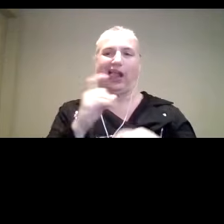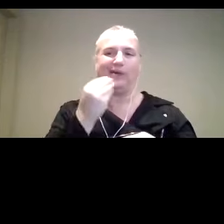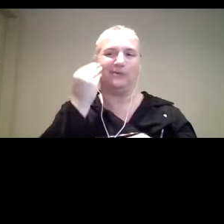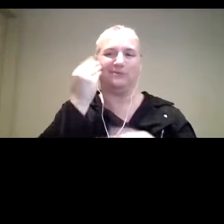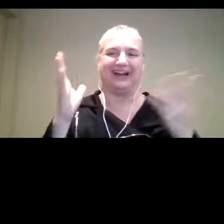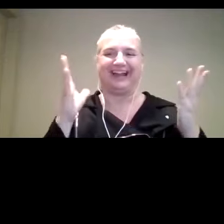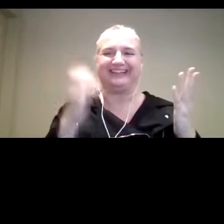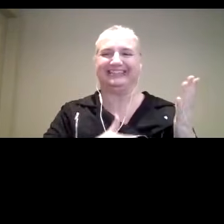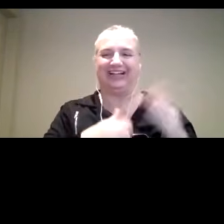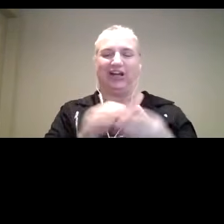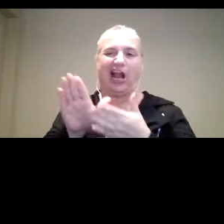Sorry about that.